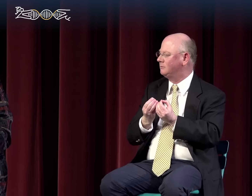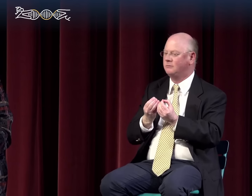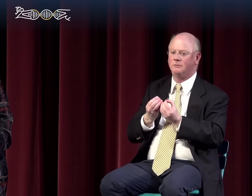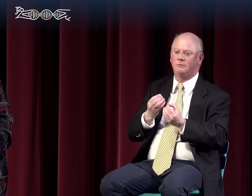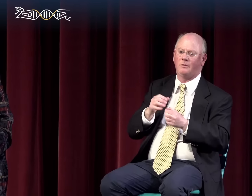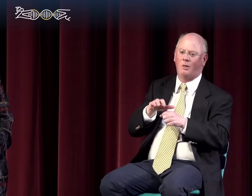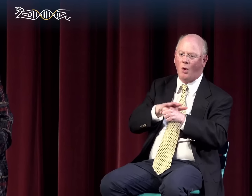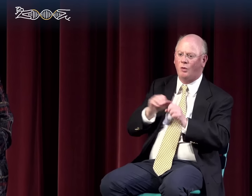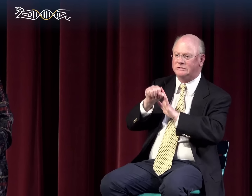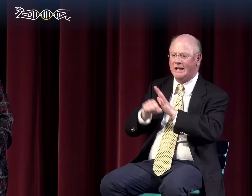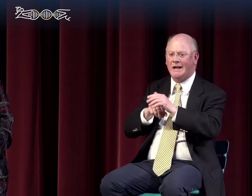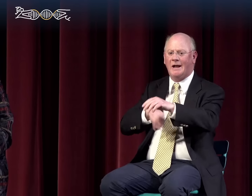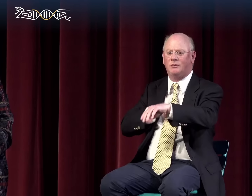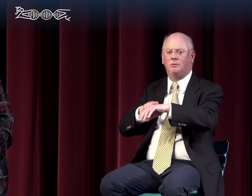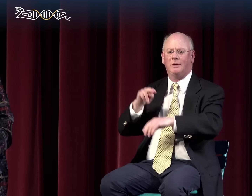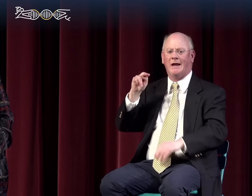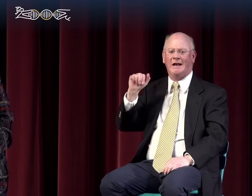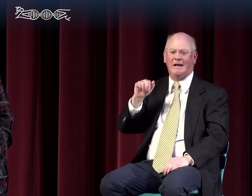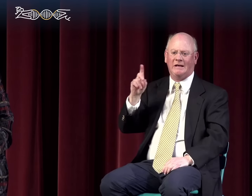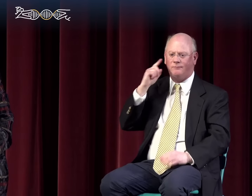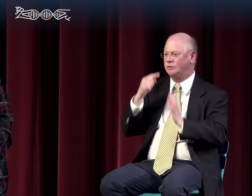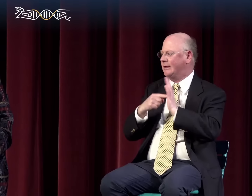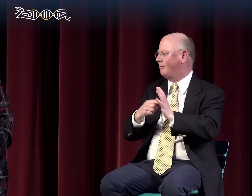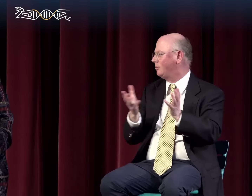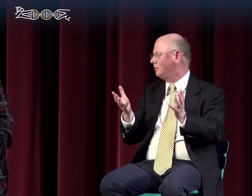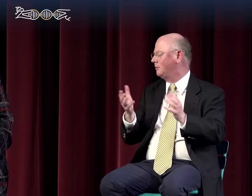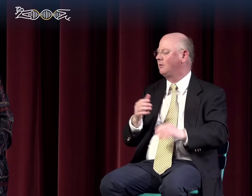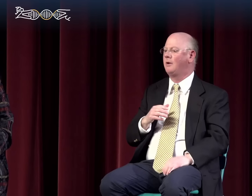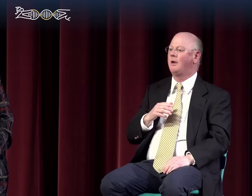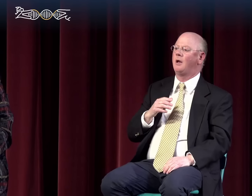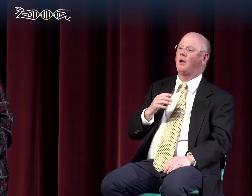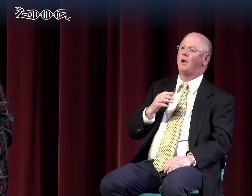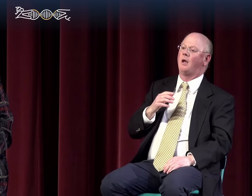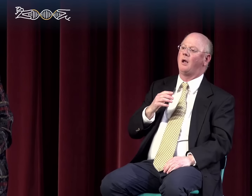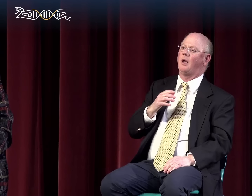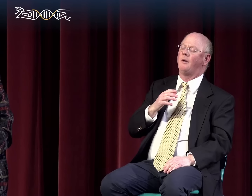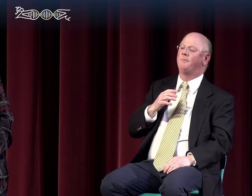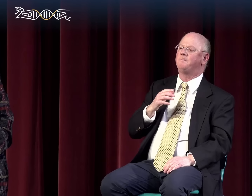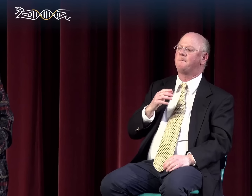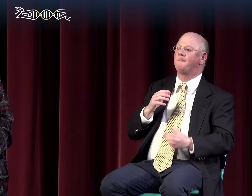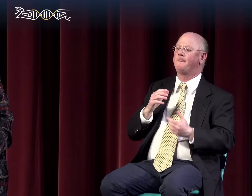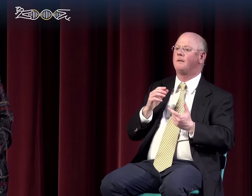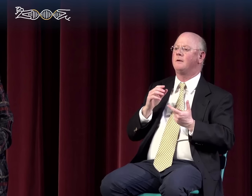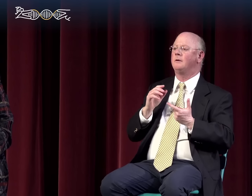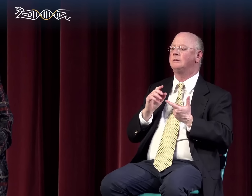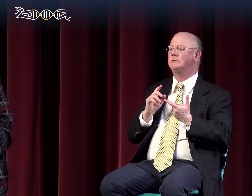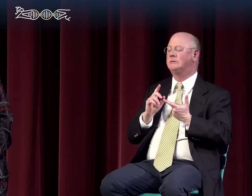local and state organizations that National Association of Deaf being one.